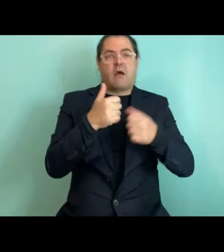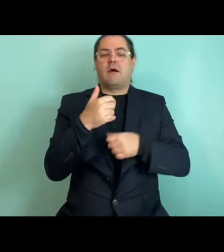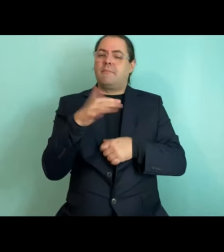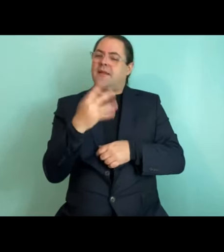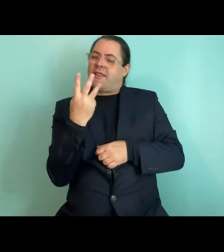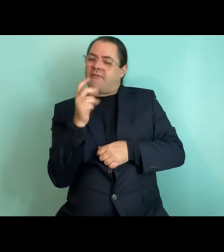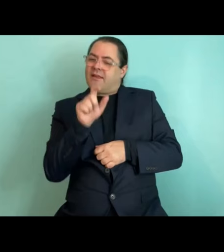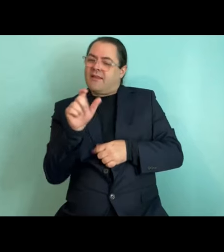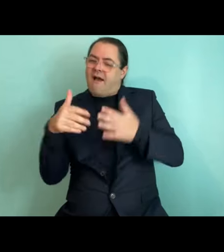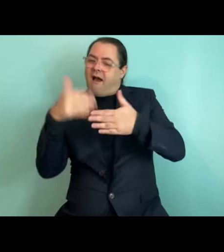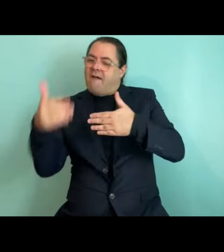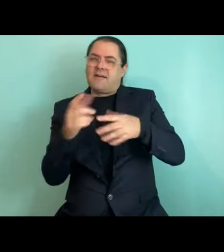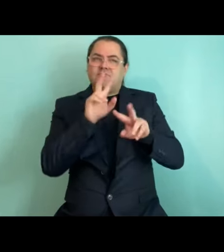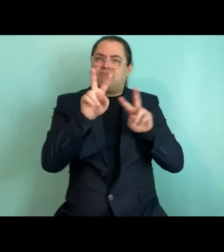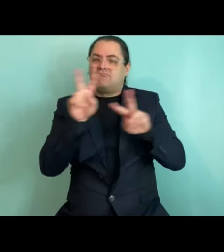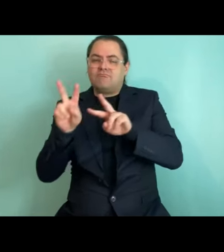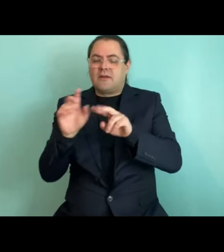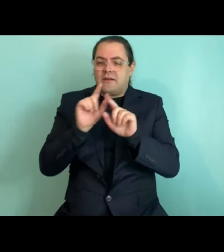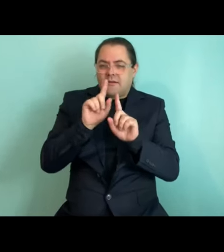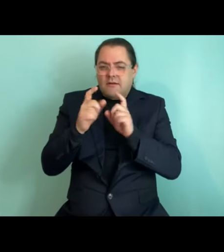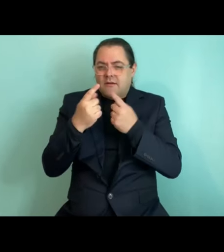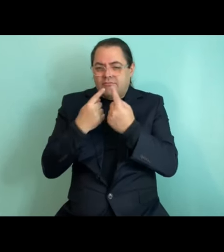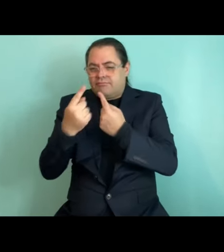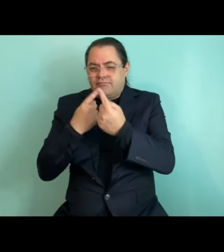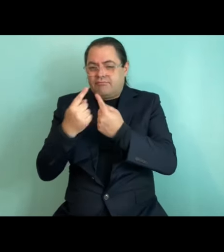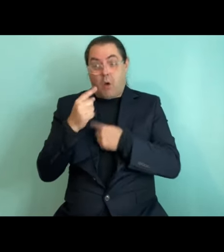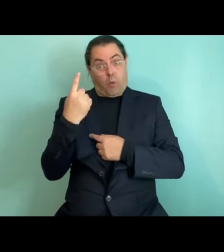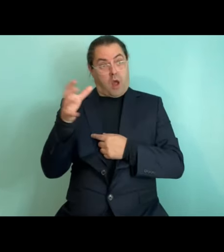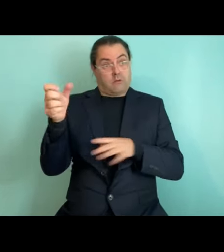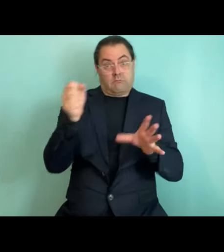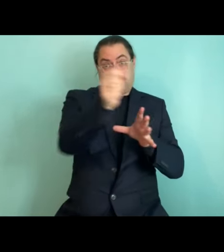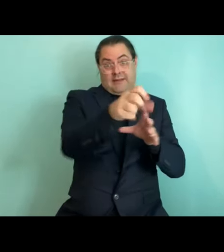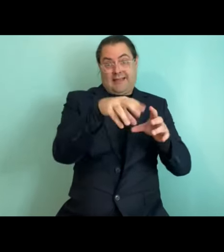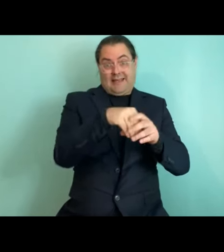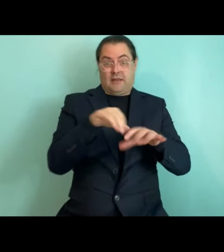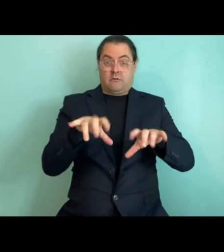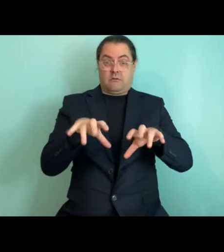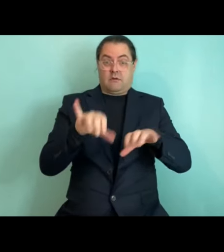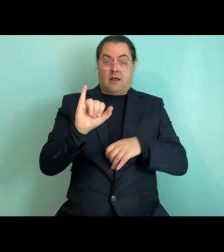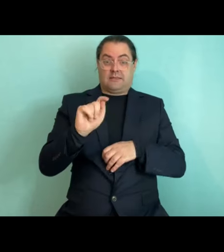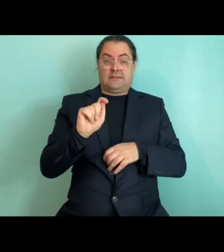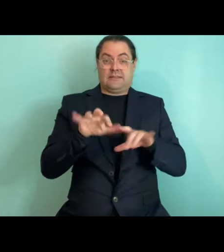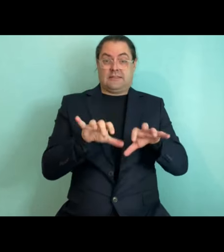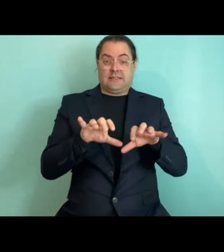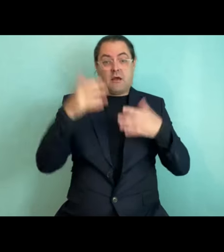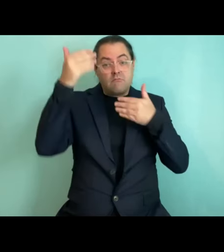young only not to appease echoing the better Nazi to us who wants to dub, it could be four